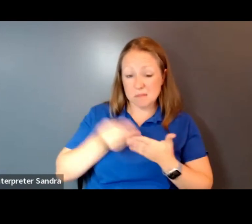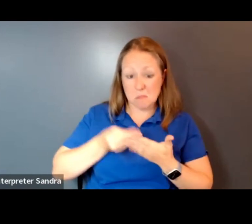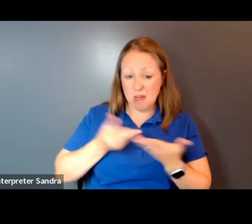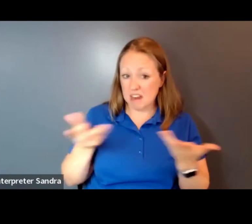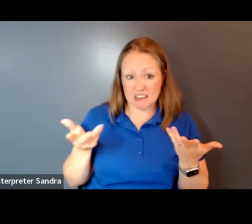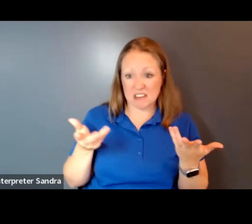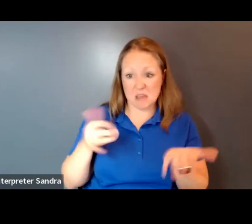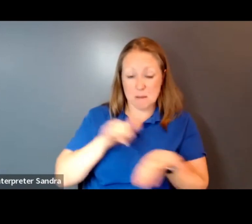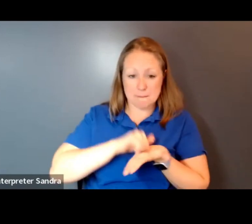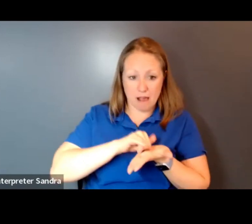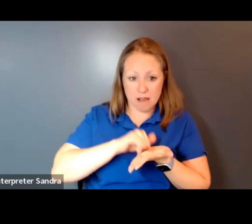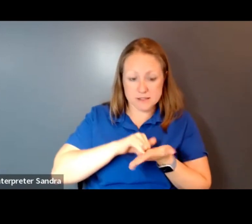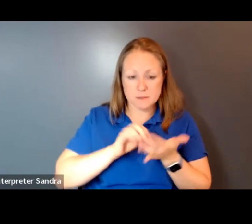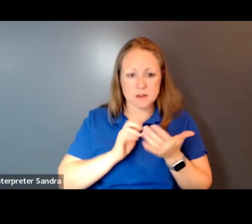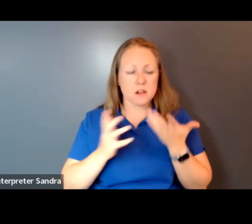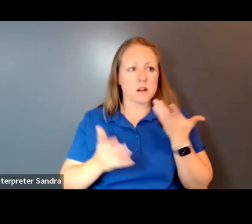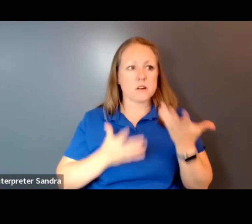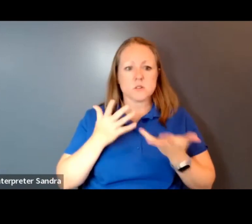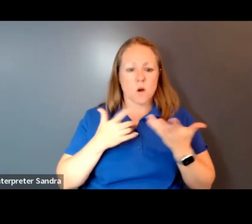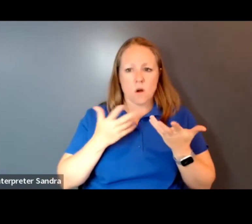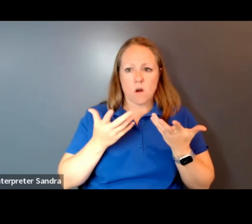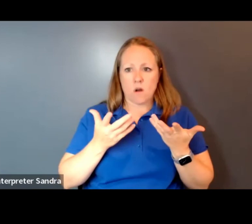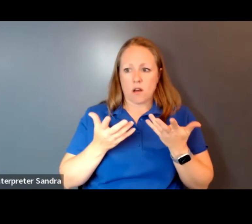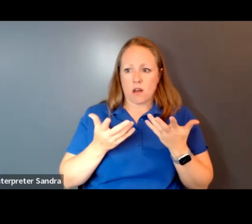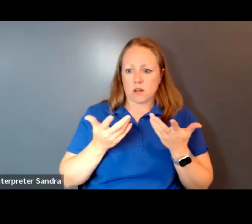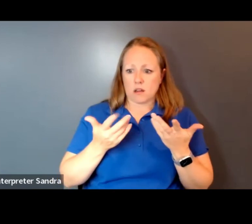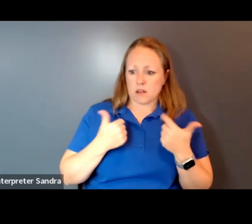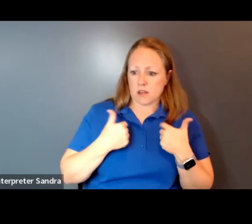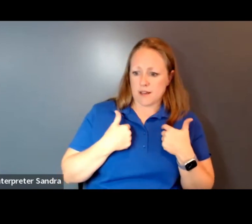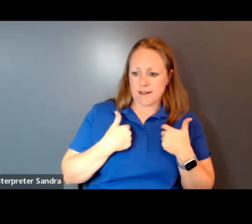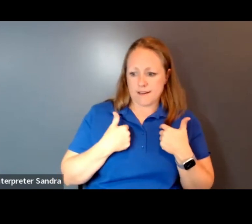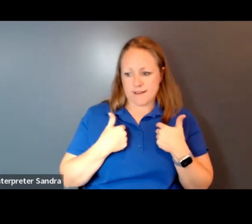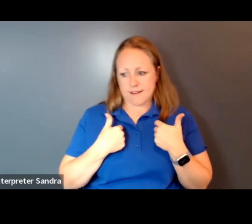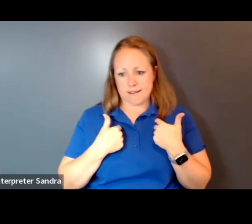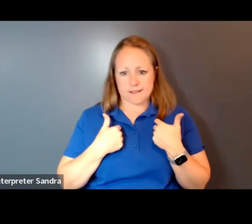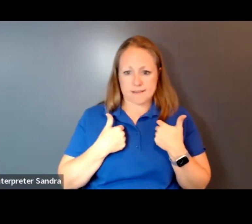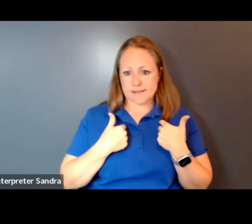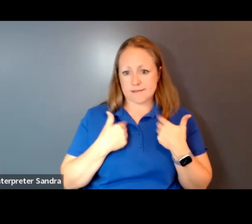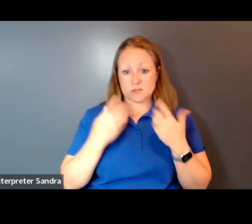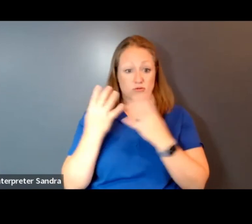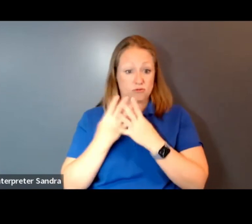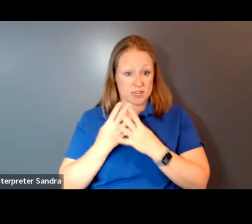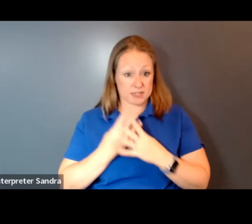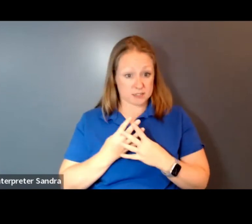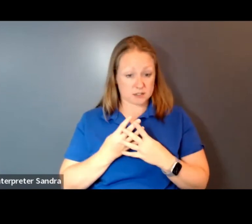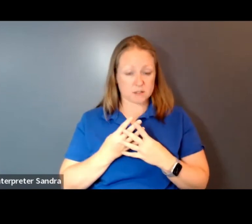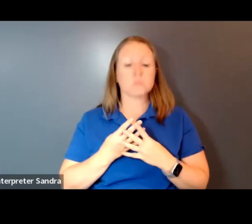else. So I was, you know, screen and I got on services for a